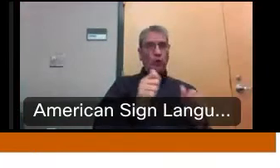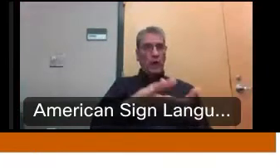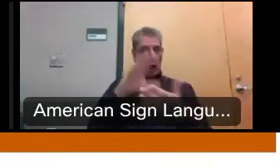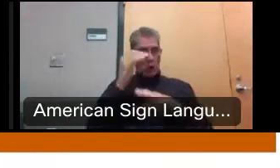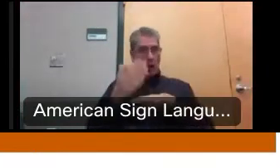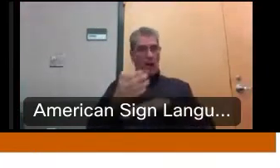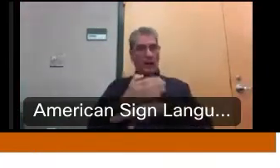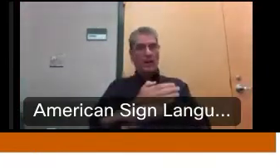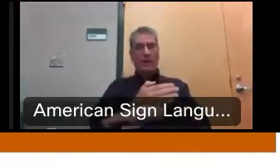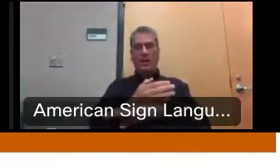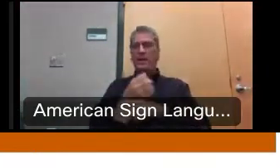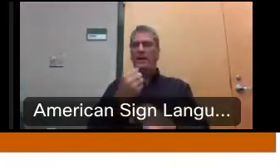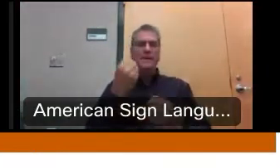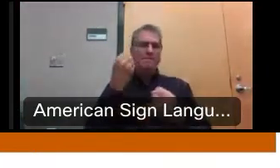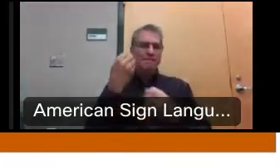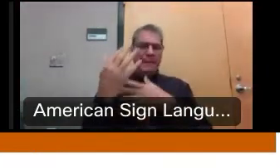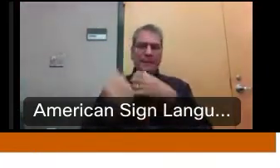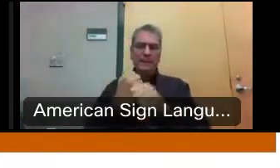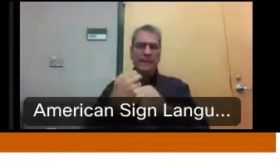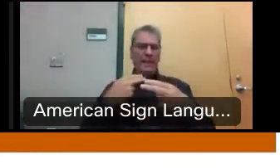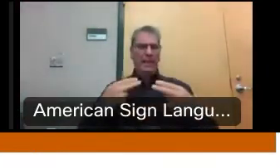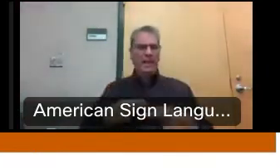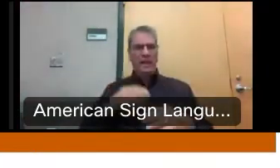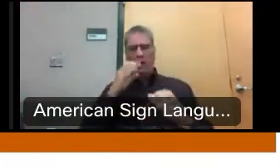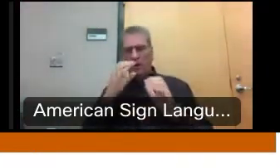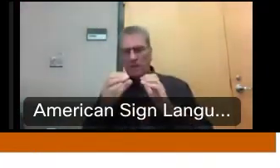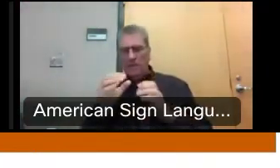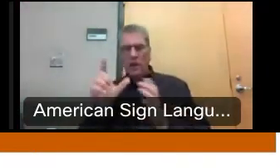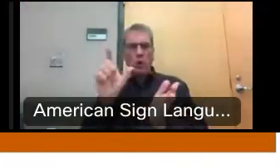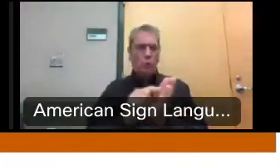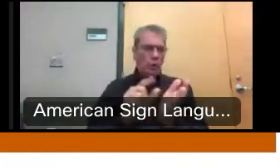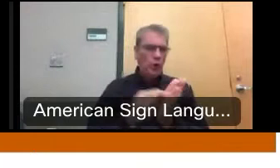There are decades of health, communication, literature, theory, research evidence. There's